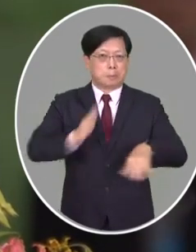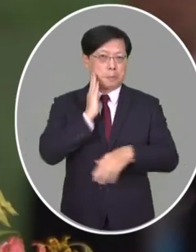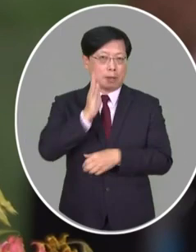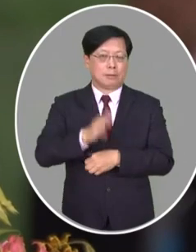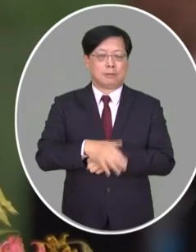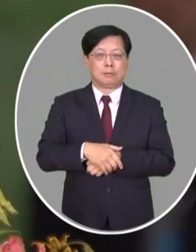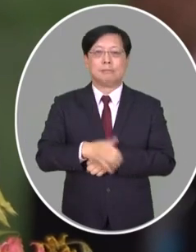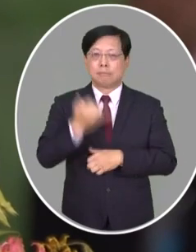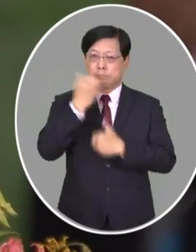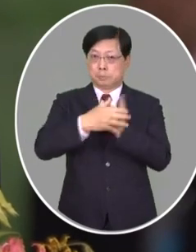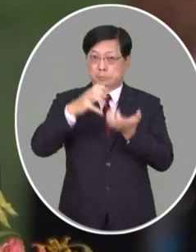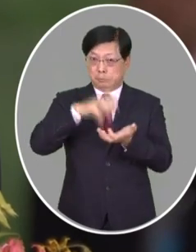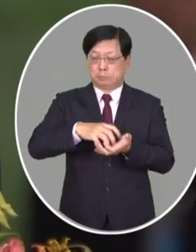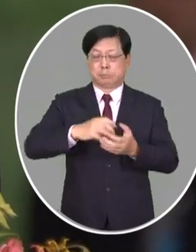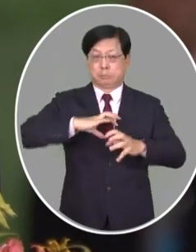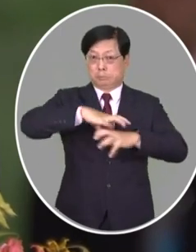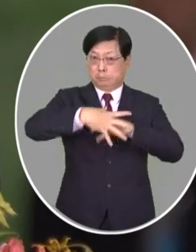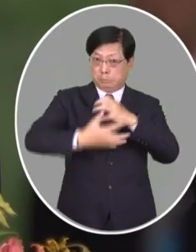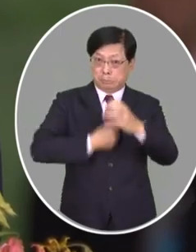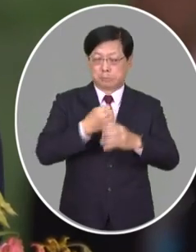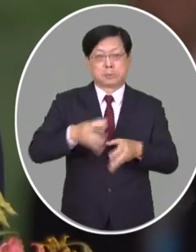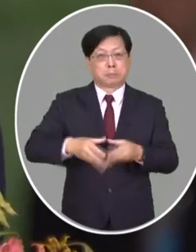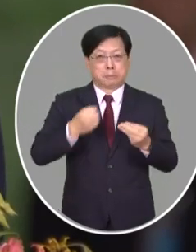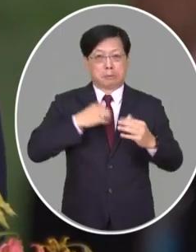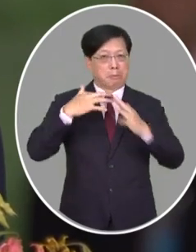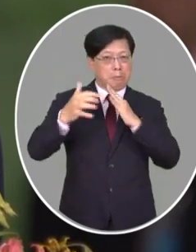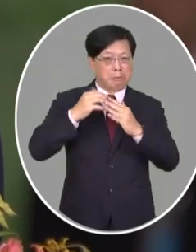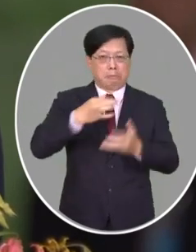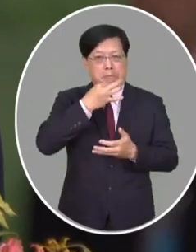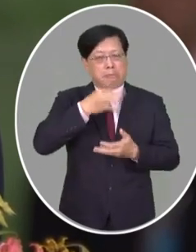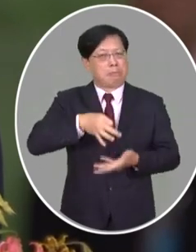and ensuring that the world is free from the fear of war.